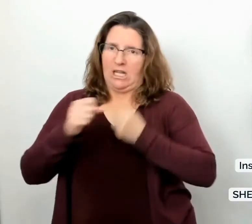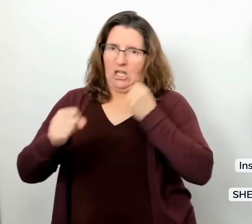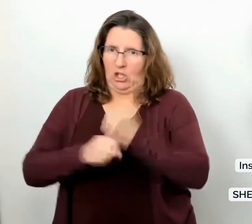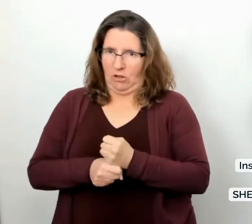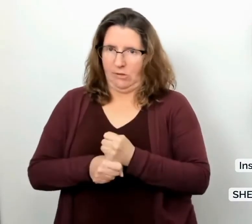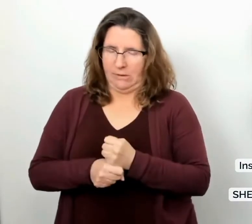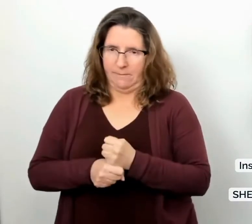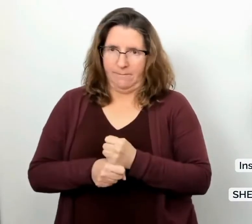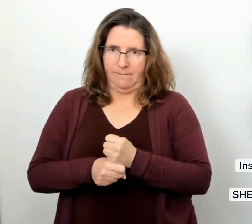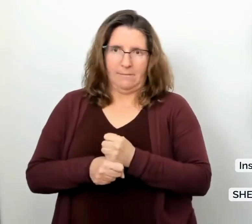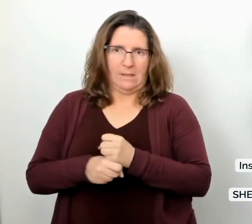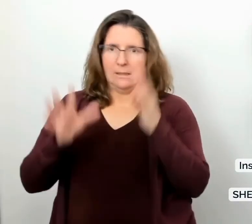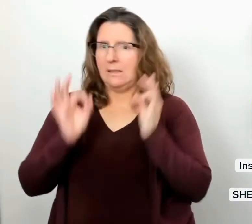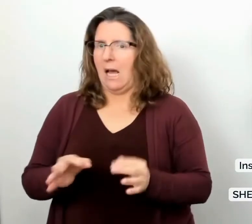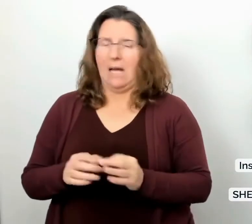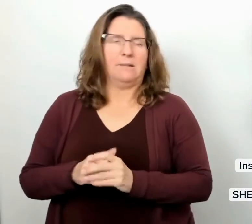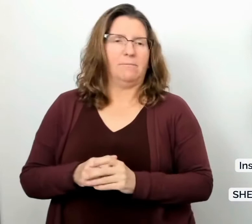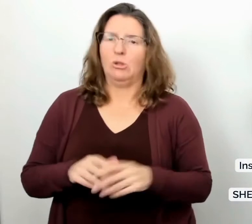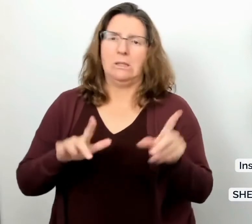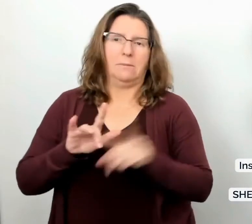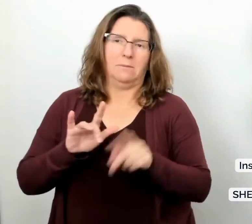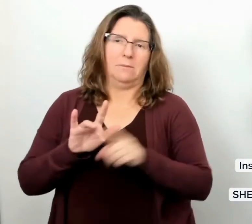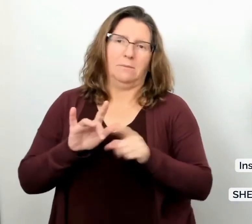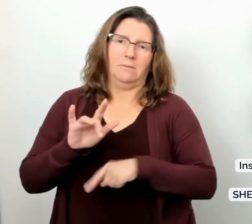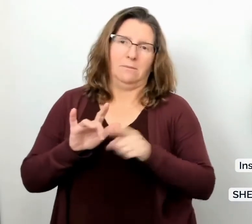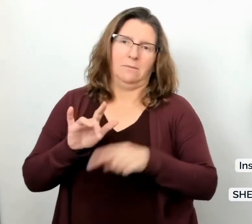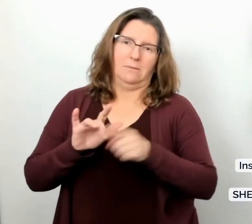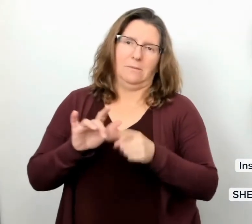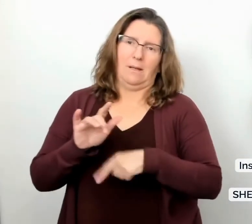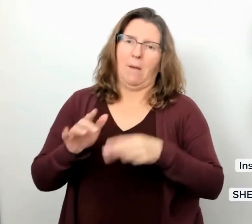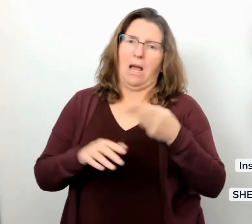In another example, one of my students was attending English class with a regular instructor and an interpreter.